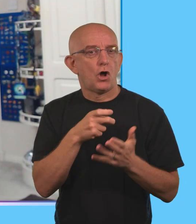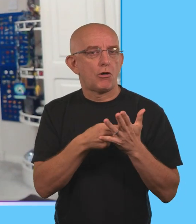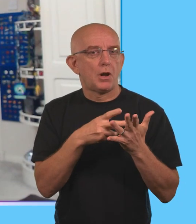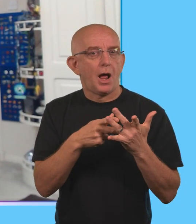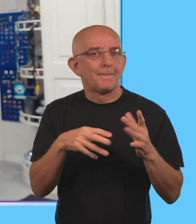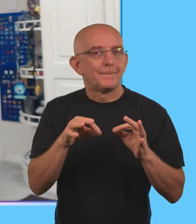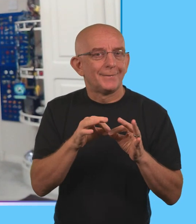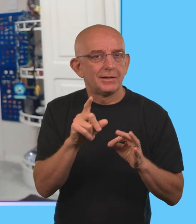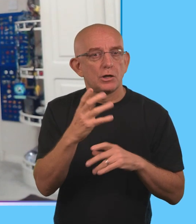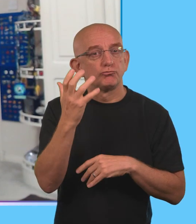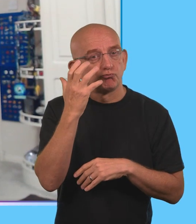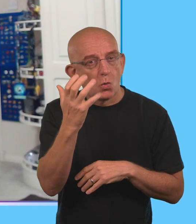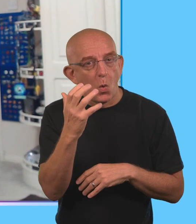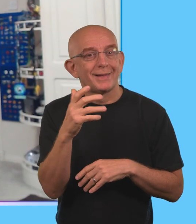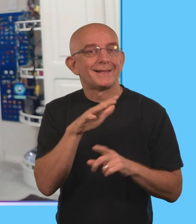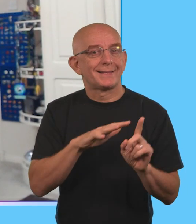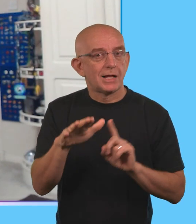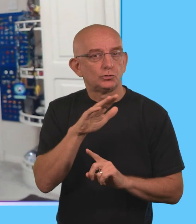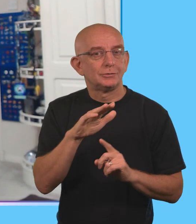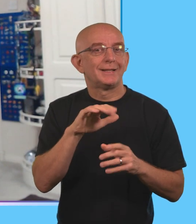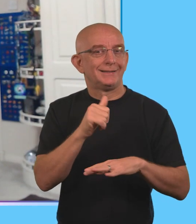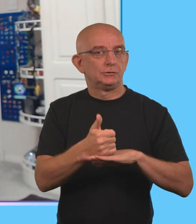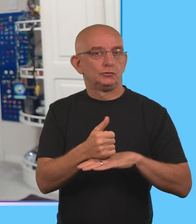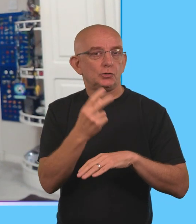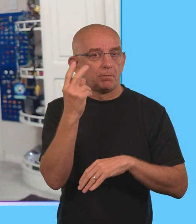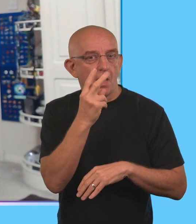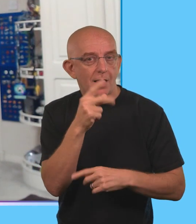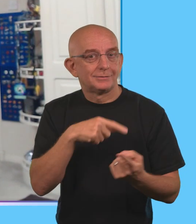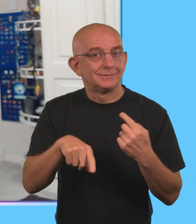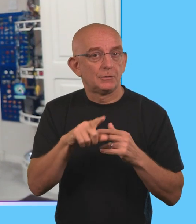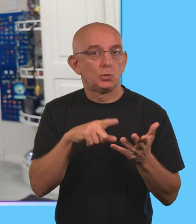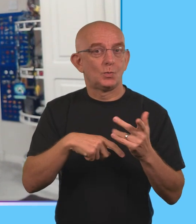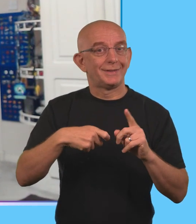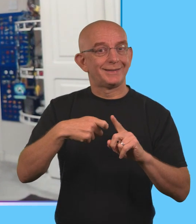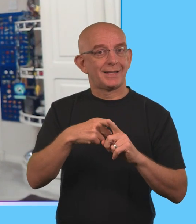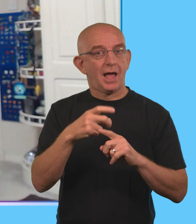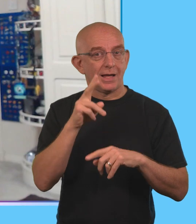That is Royal National Institute of Blind People, the UK based sight loss charity.